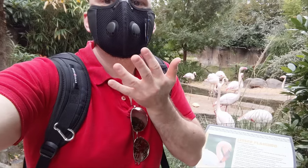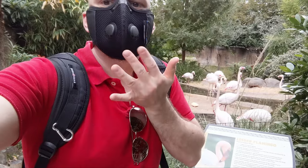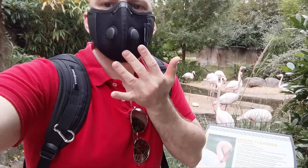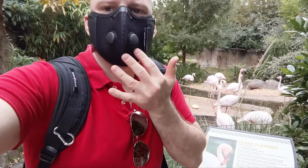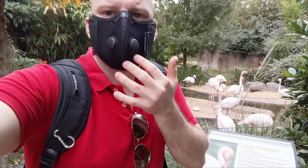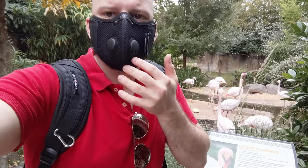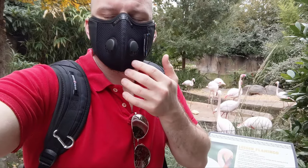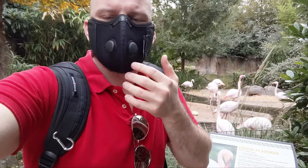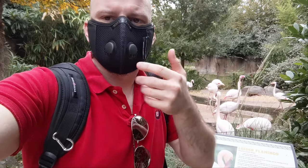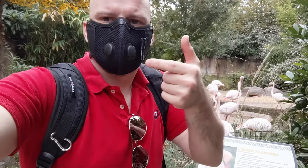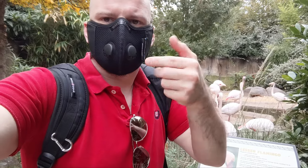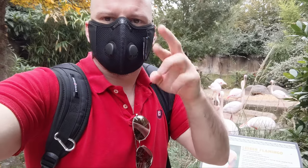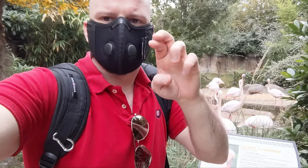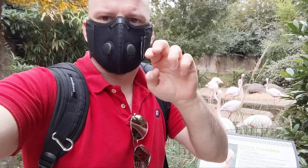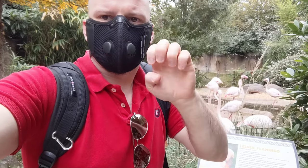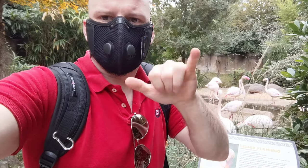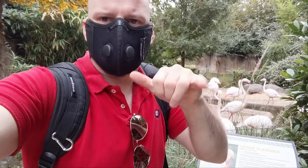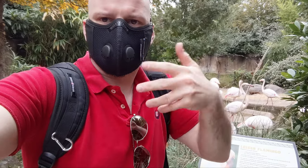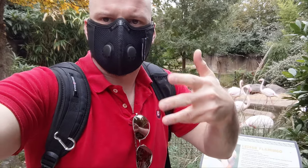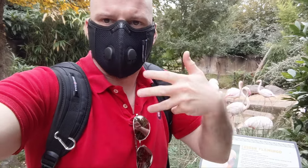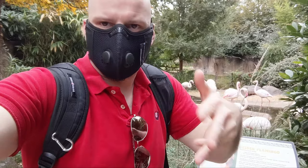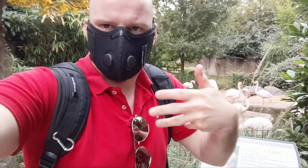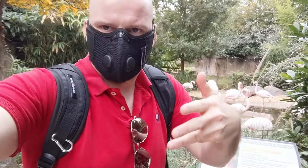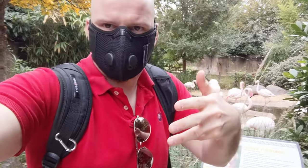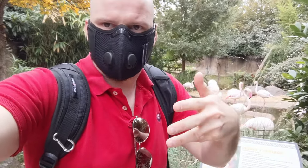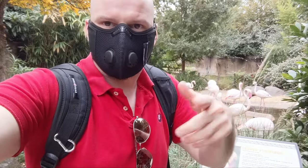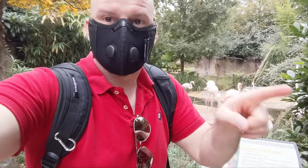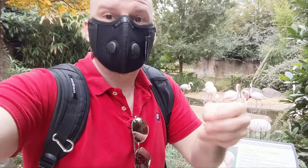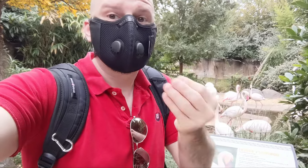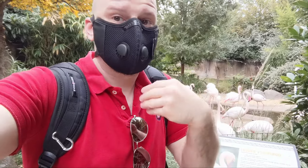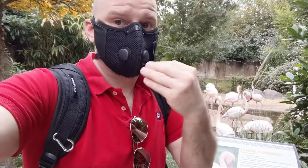their colour is grey.